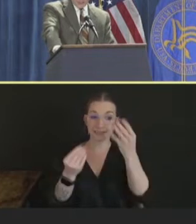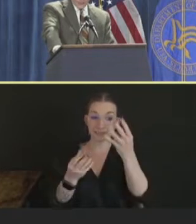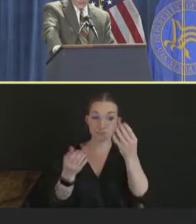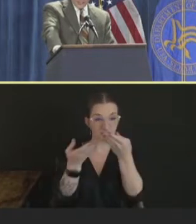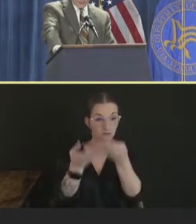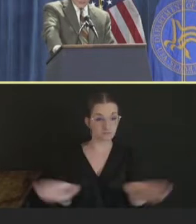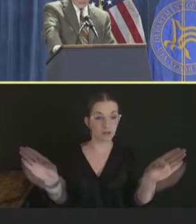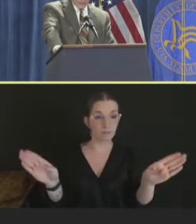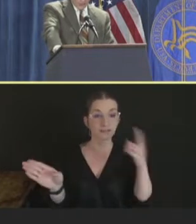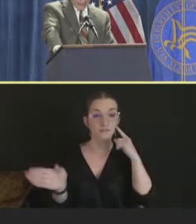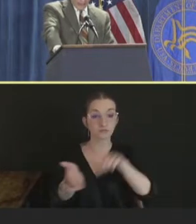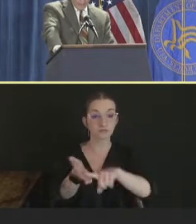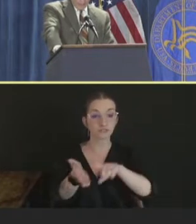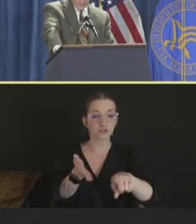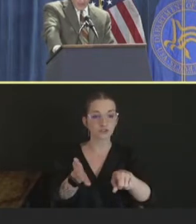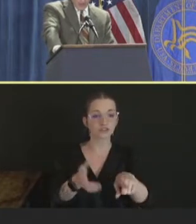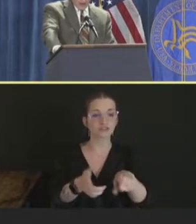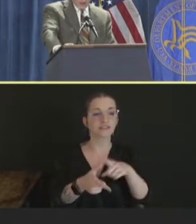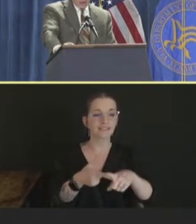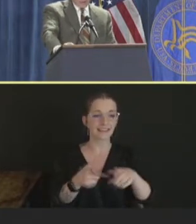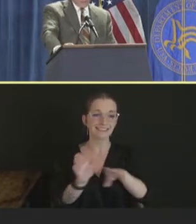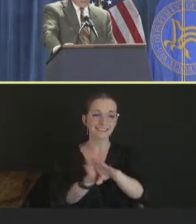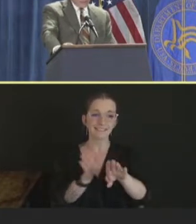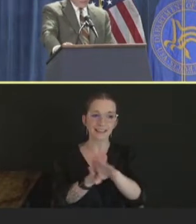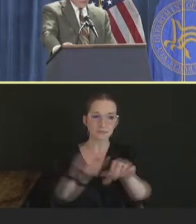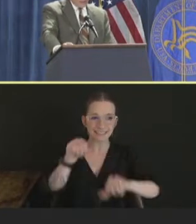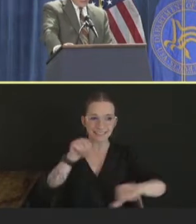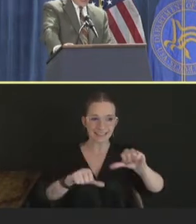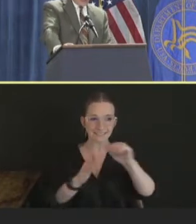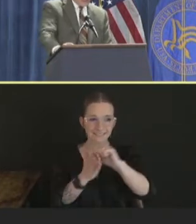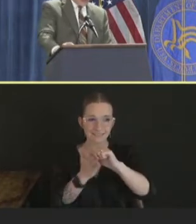address additional gaps.